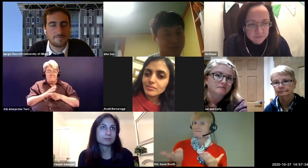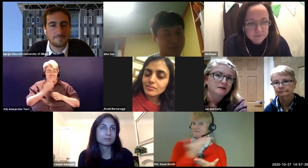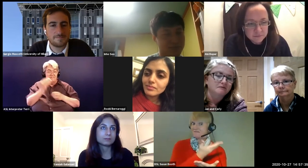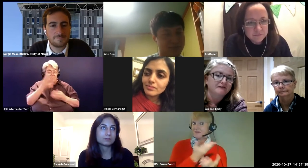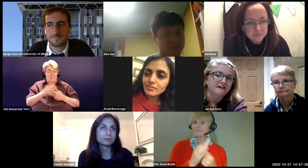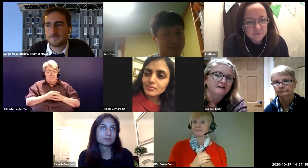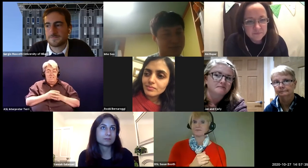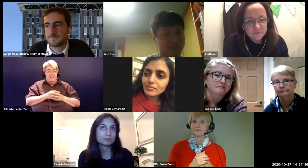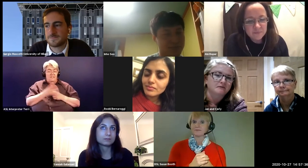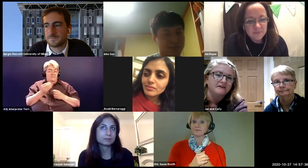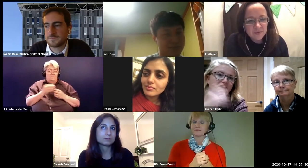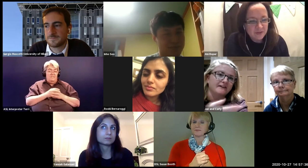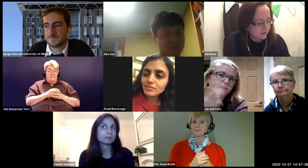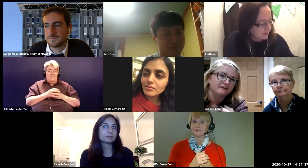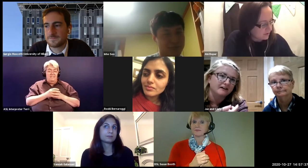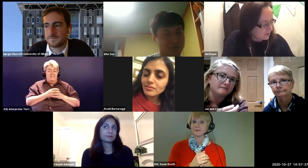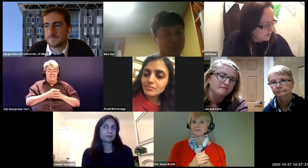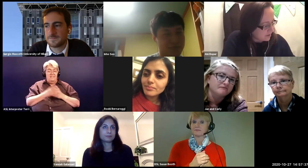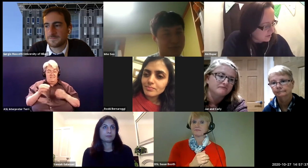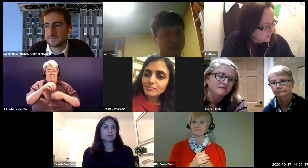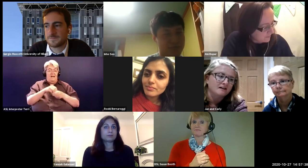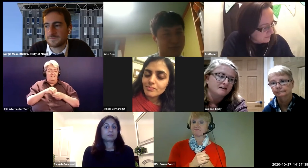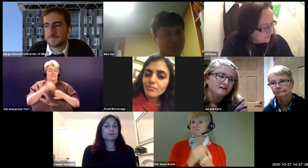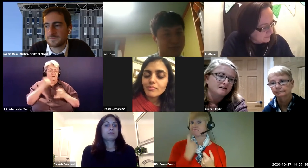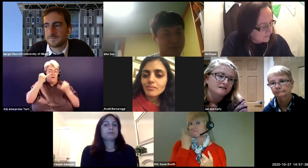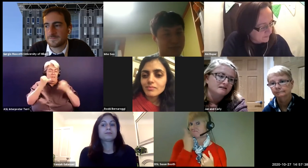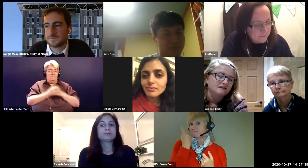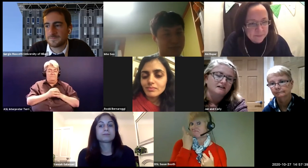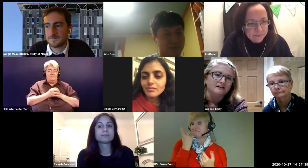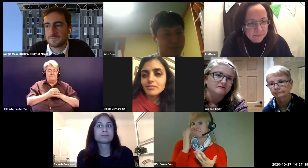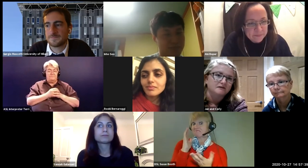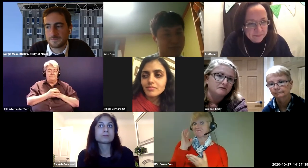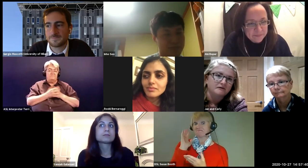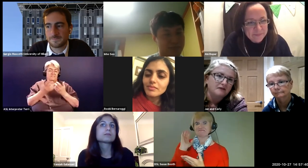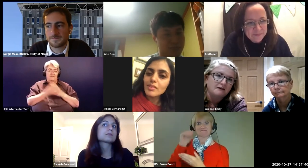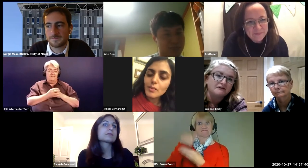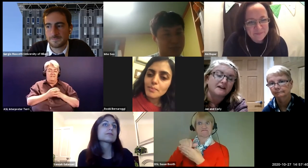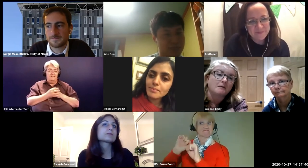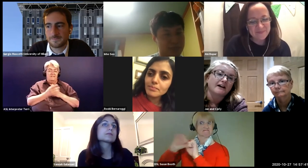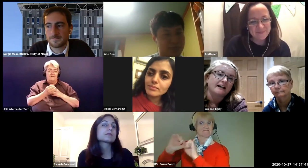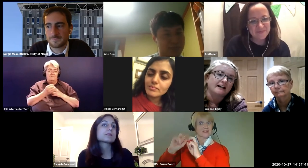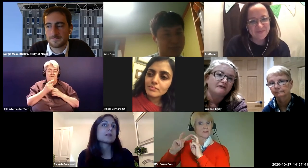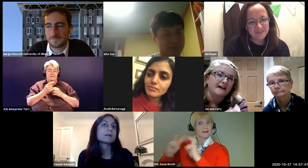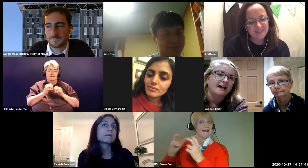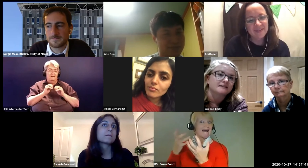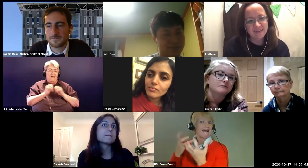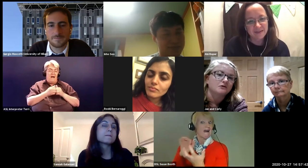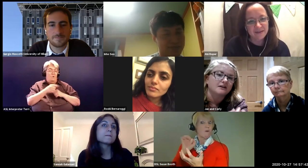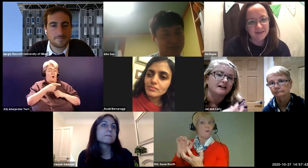people felt that it was within their um yeah however they're working if they had more